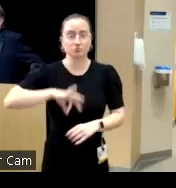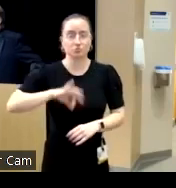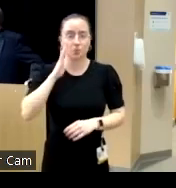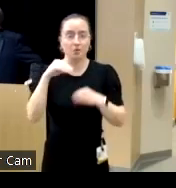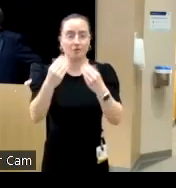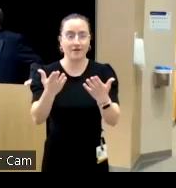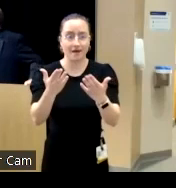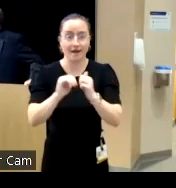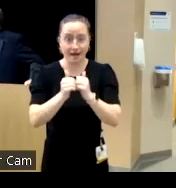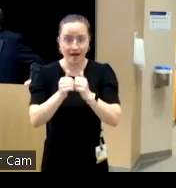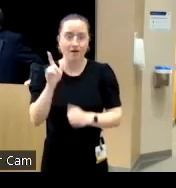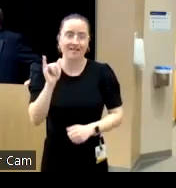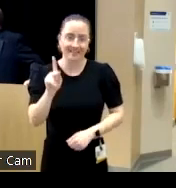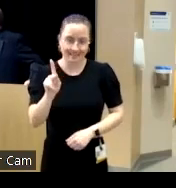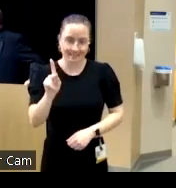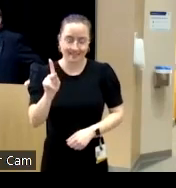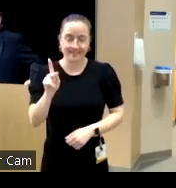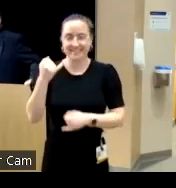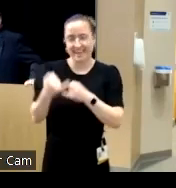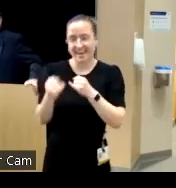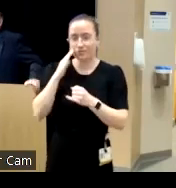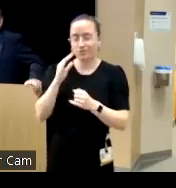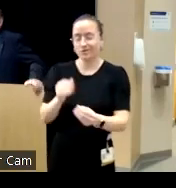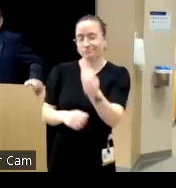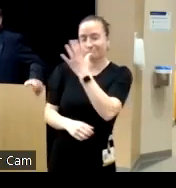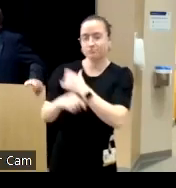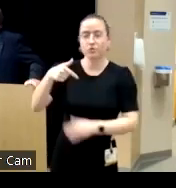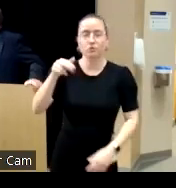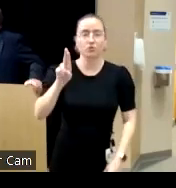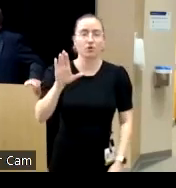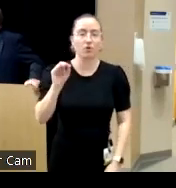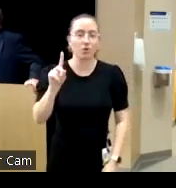a link which you get a QR code towards the end of this those of you that are remote